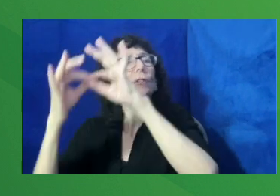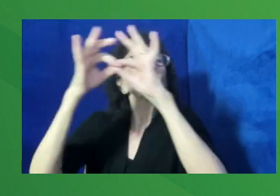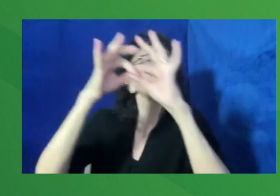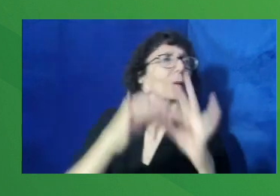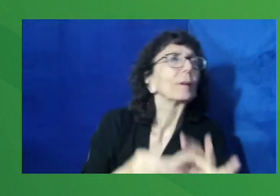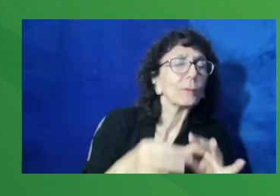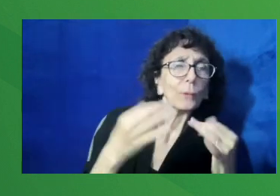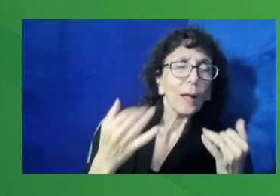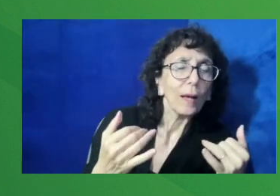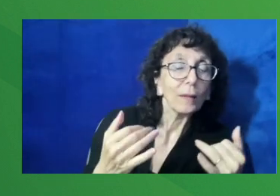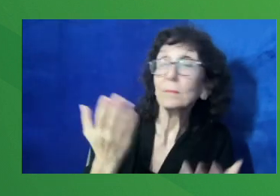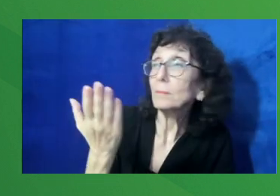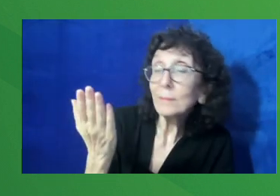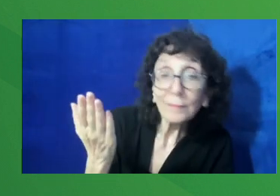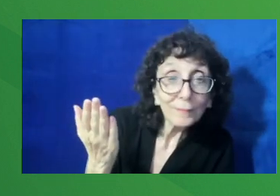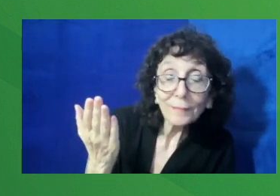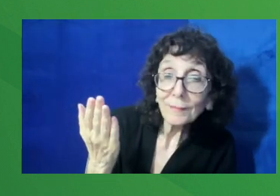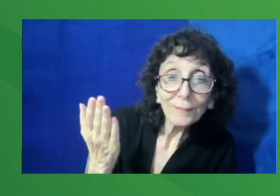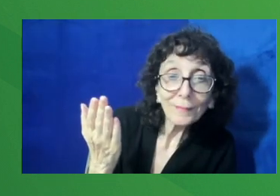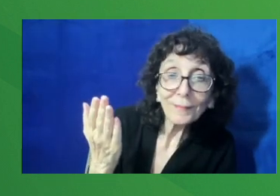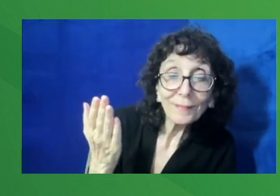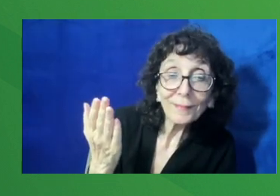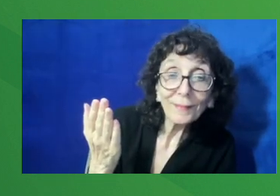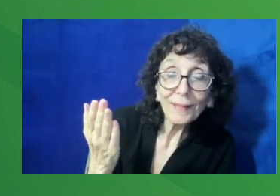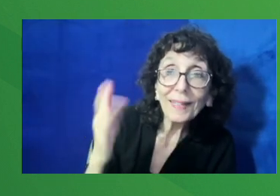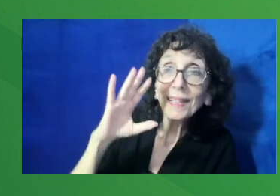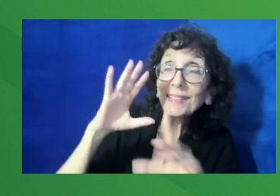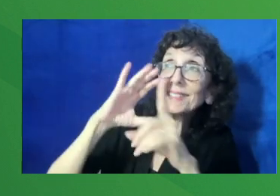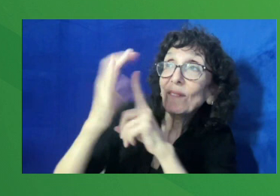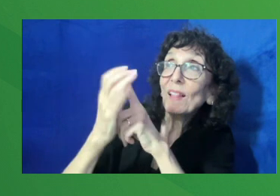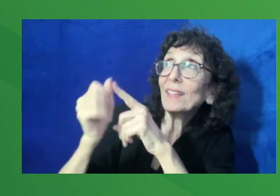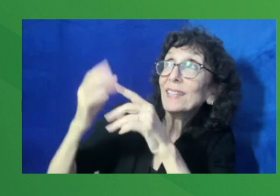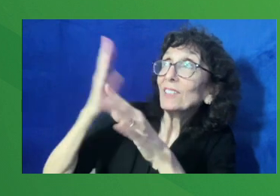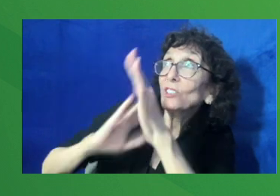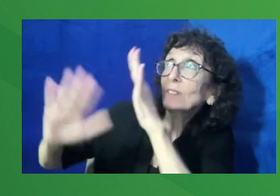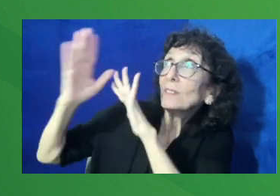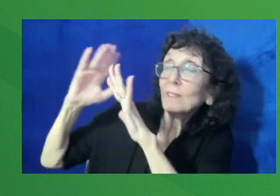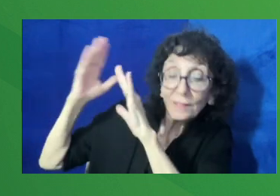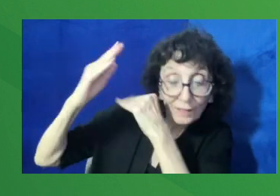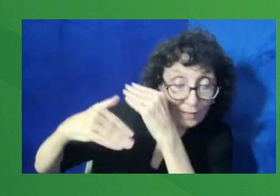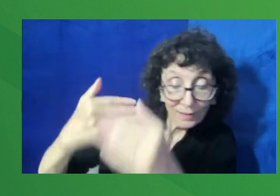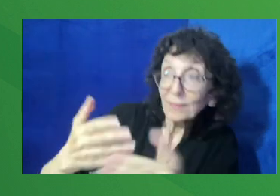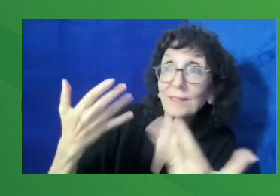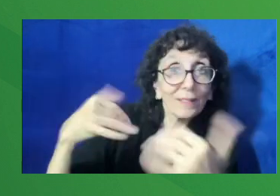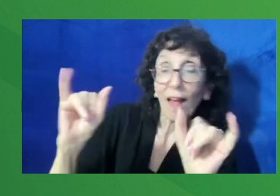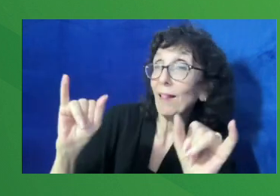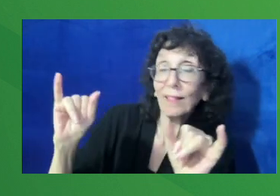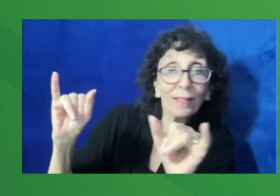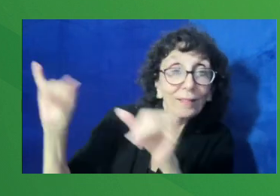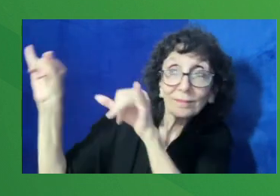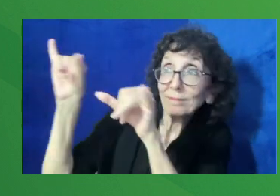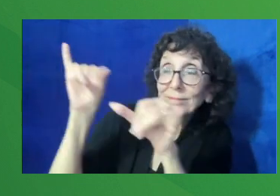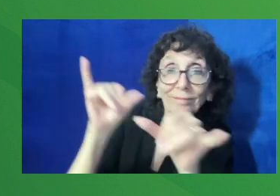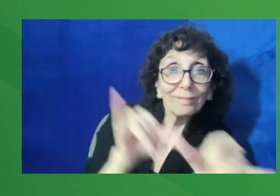civilizations are timeless as far as the things that allow them to be sustained or not.